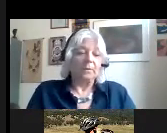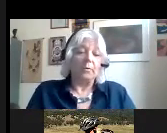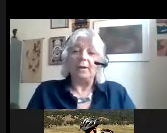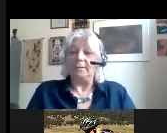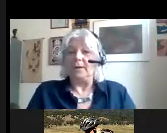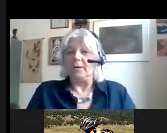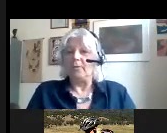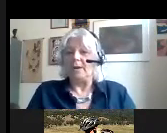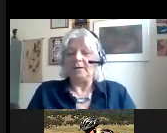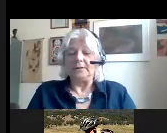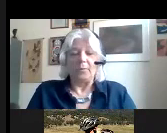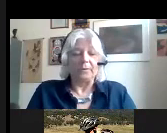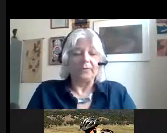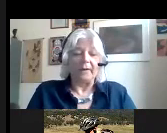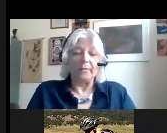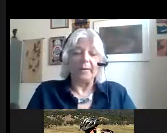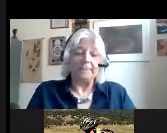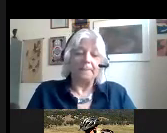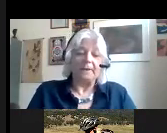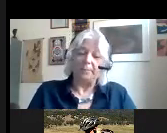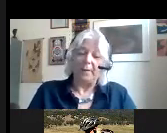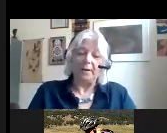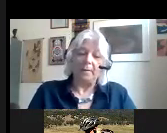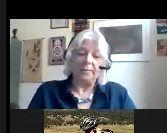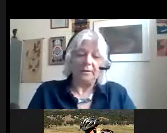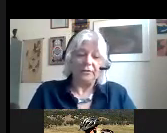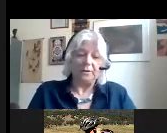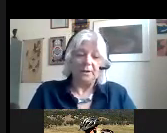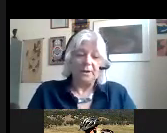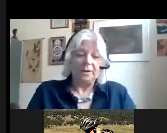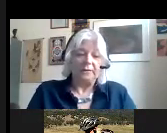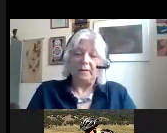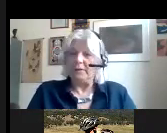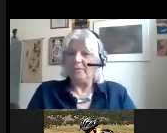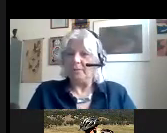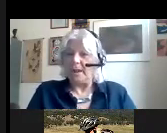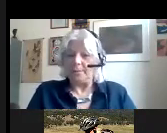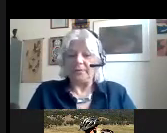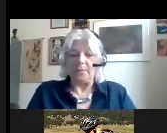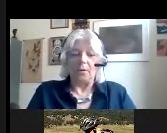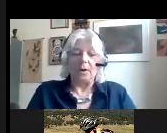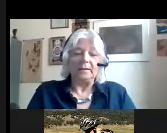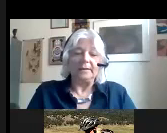Look at credit, credit is important for everybody. The Hispanic population is 78% more likely to be